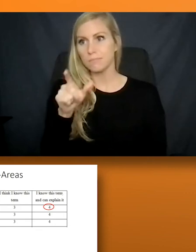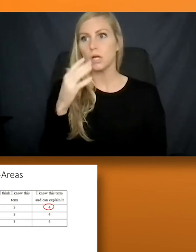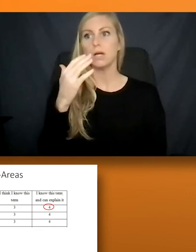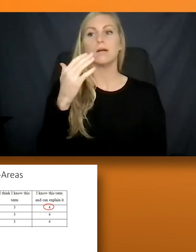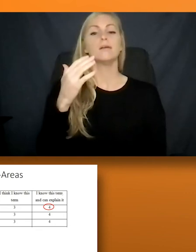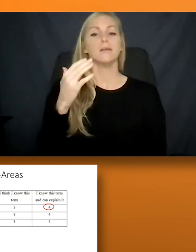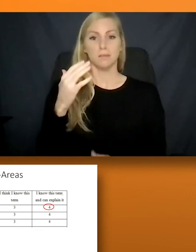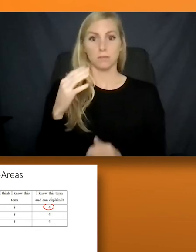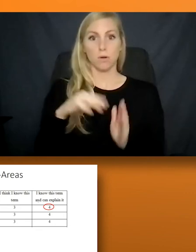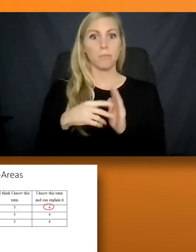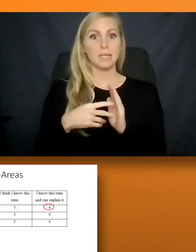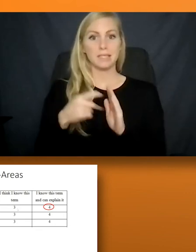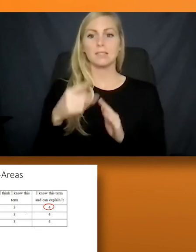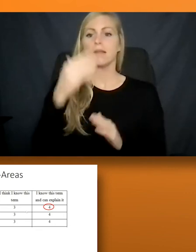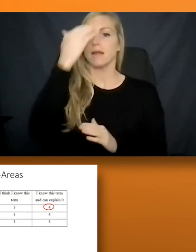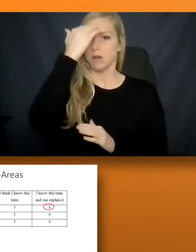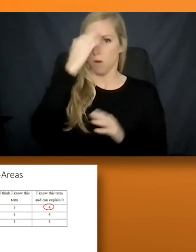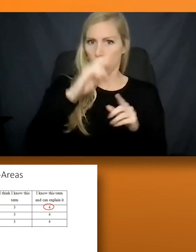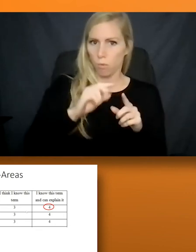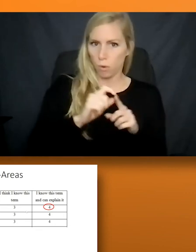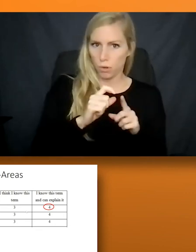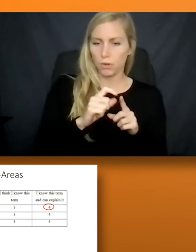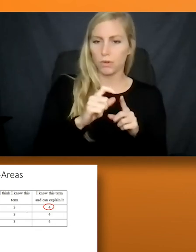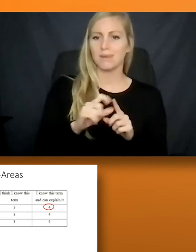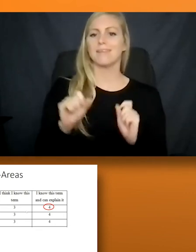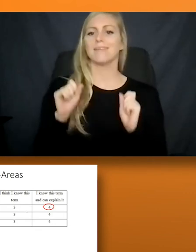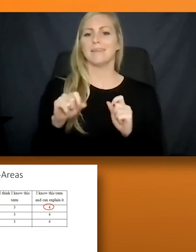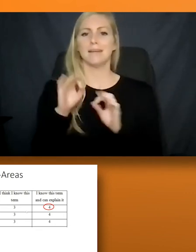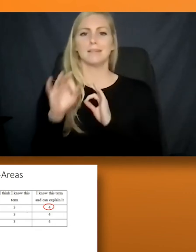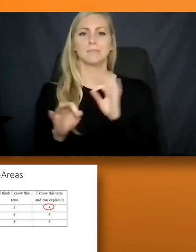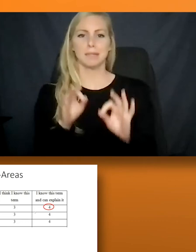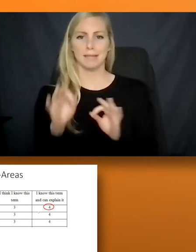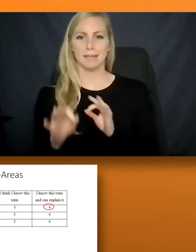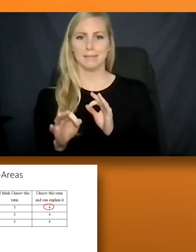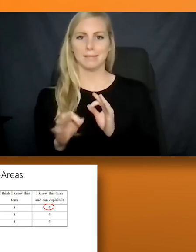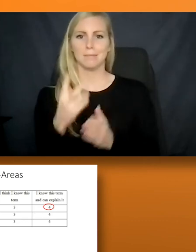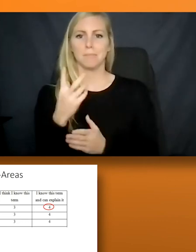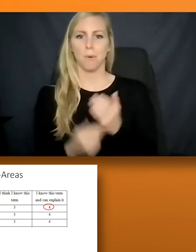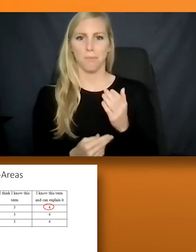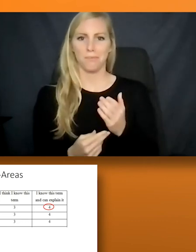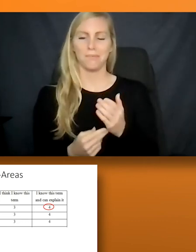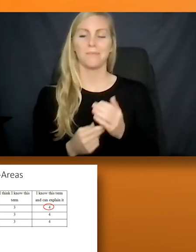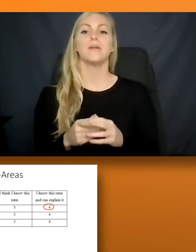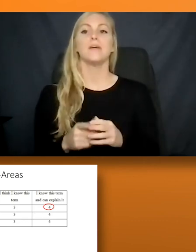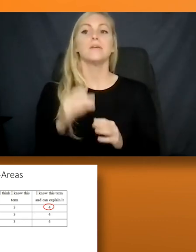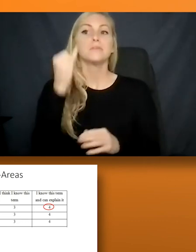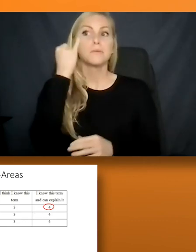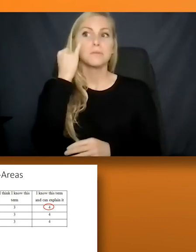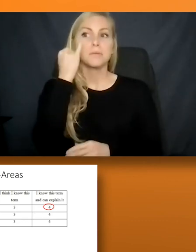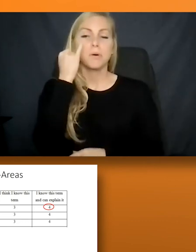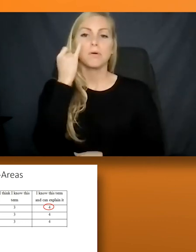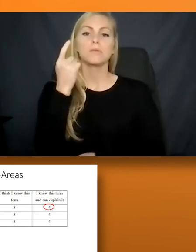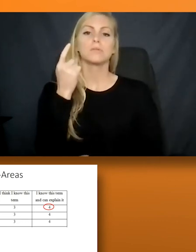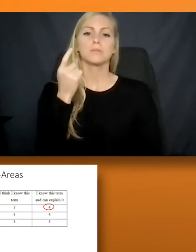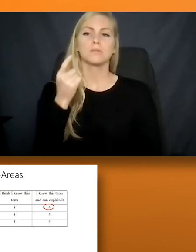They're going to have to be able to--they know the word and they can explain it. So you would have to--let's say you gave this.